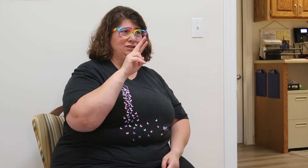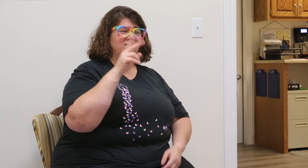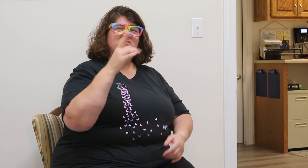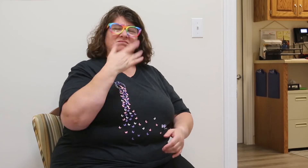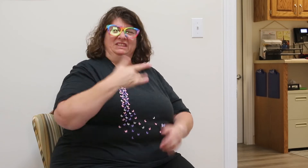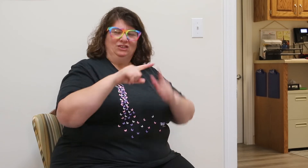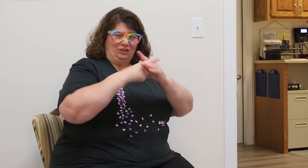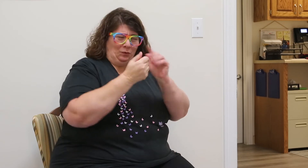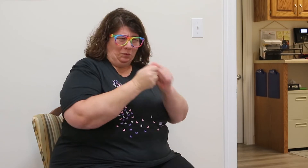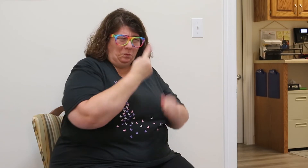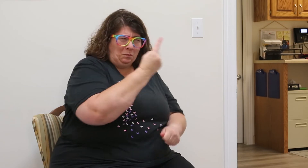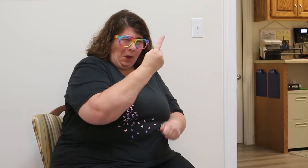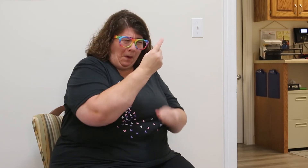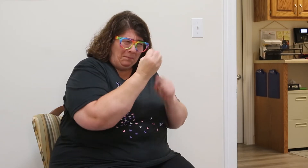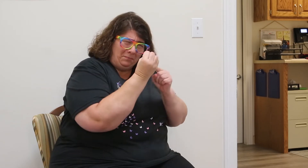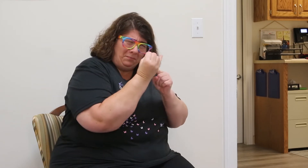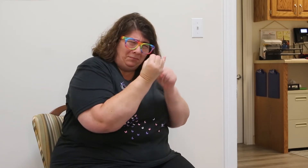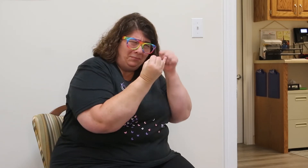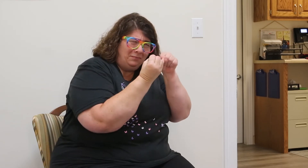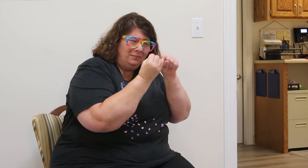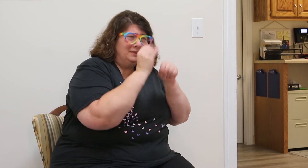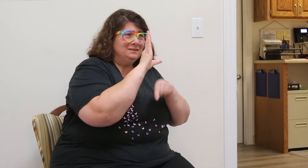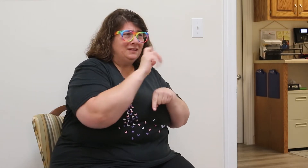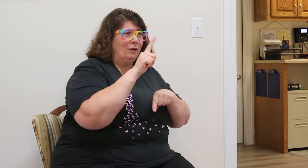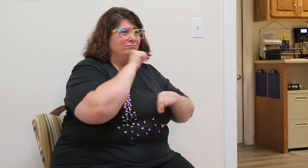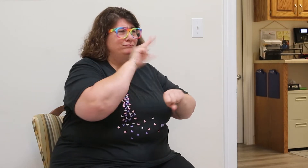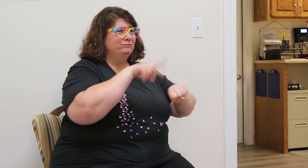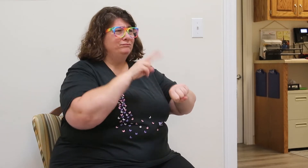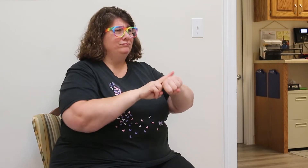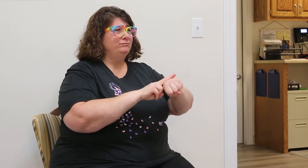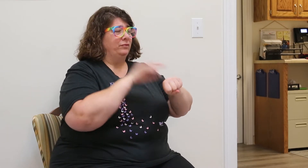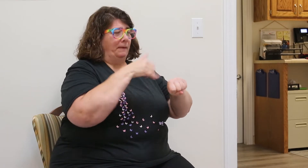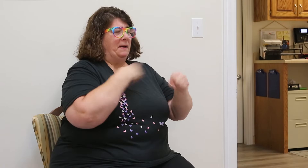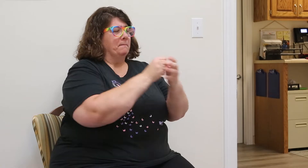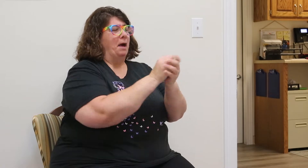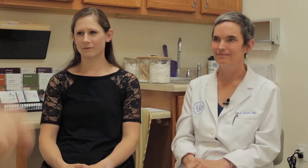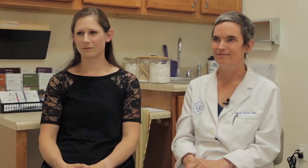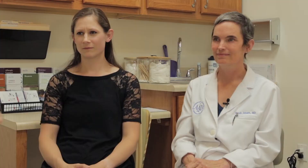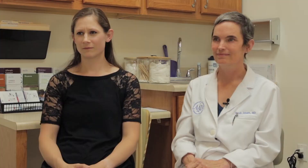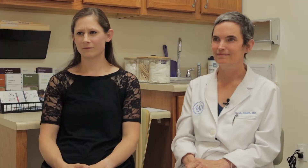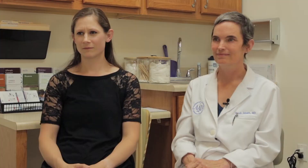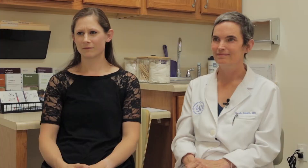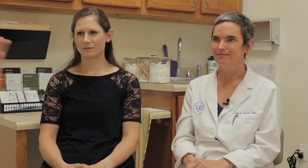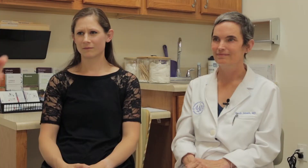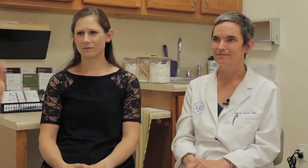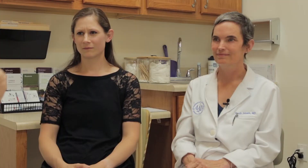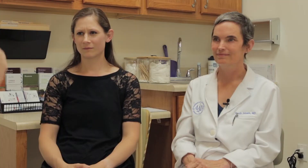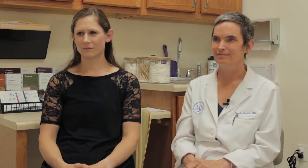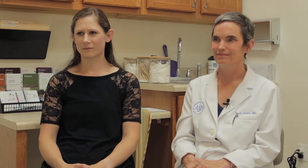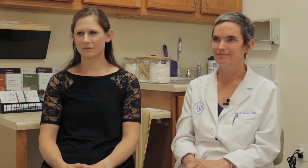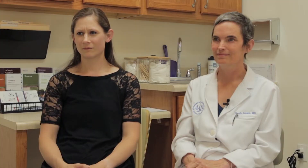it all begins with an abnormal cell that multiply into a cluster of abnormal cells,